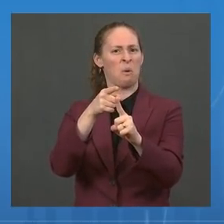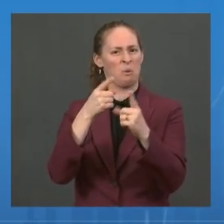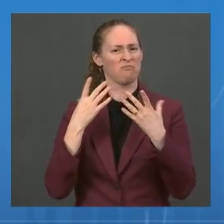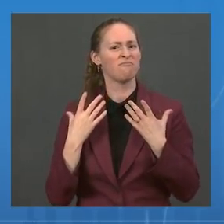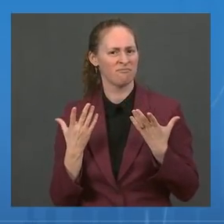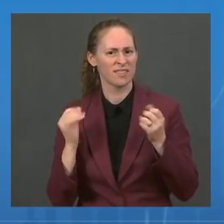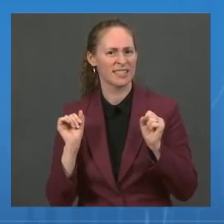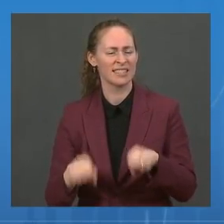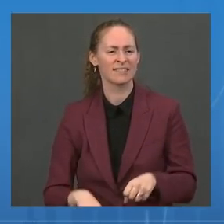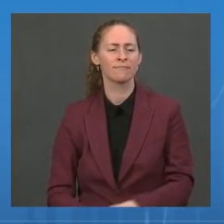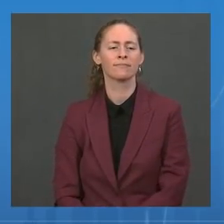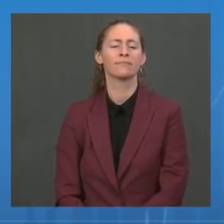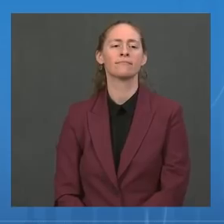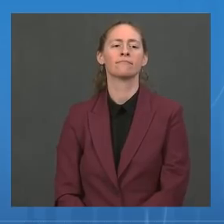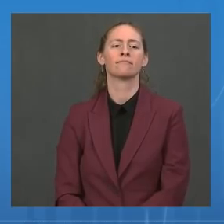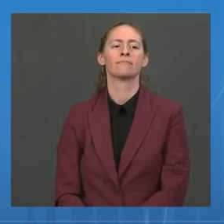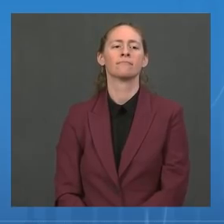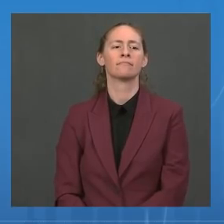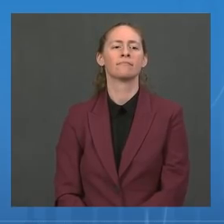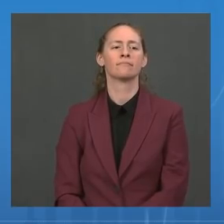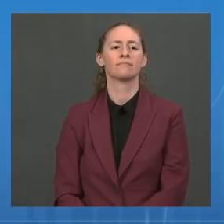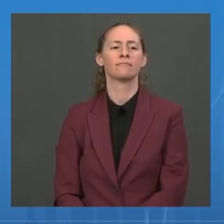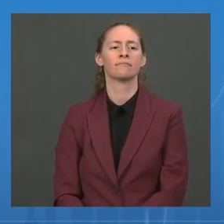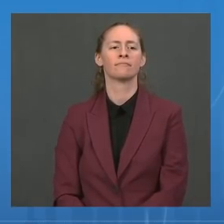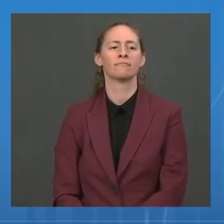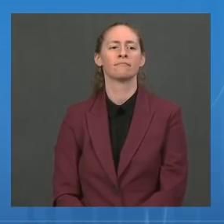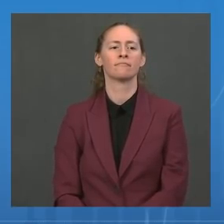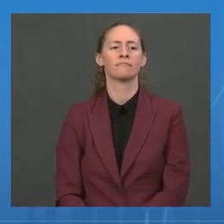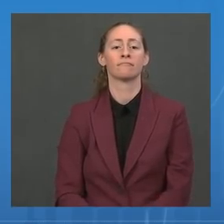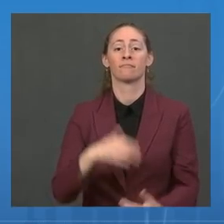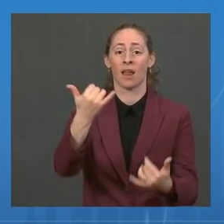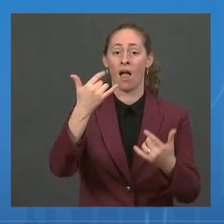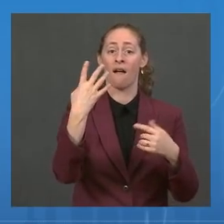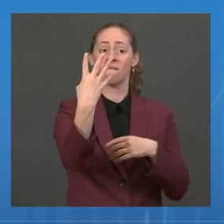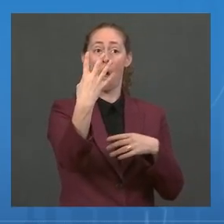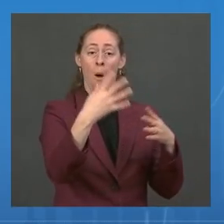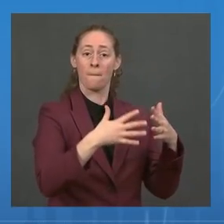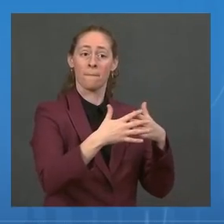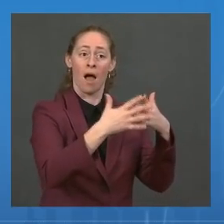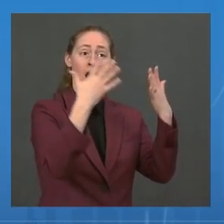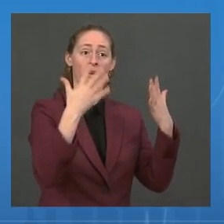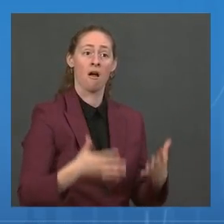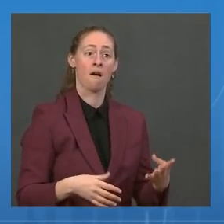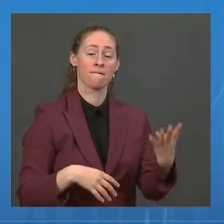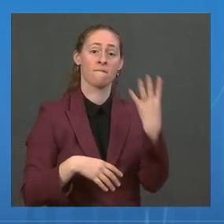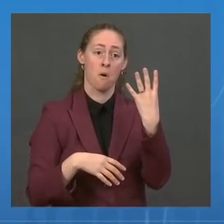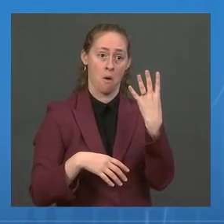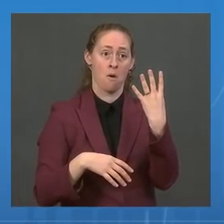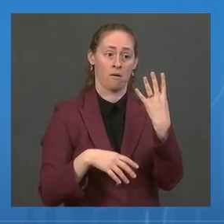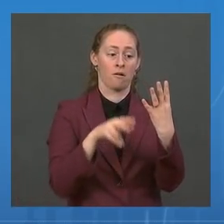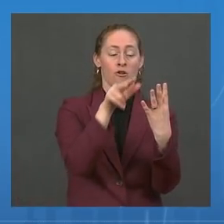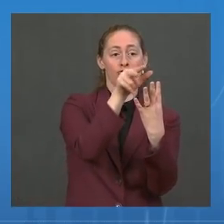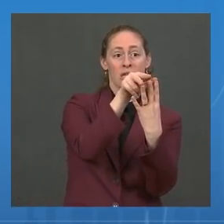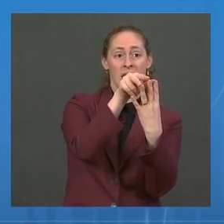Right now, more than three out of four eligible Americans have at least their first shot. So that's significant progress,